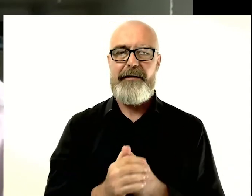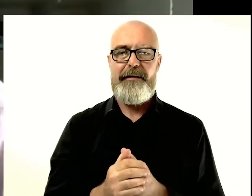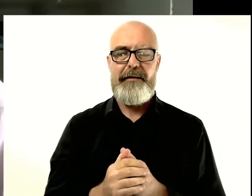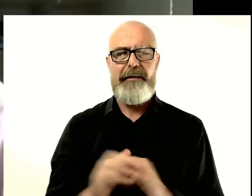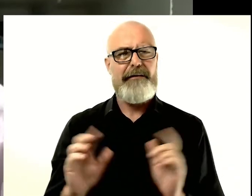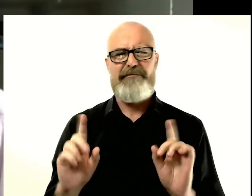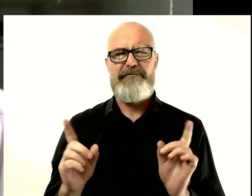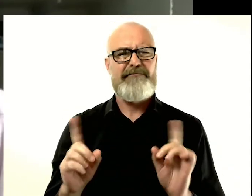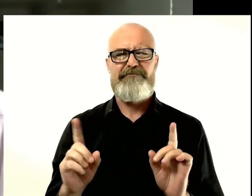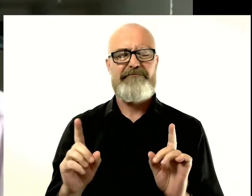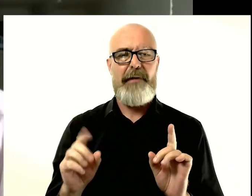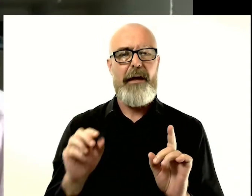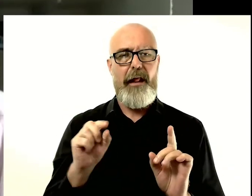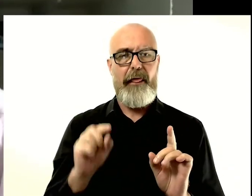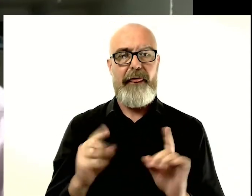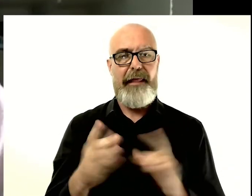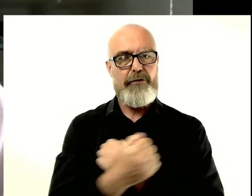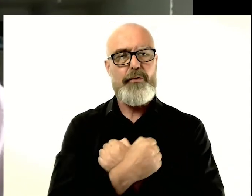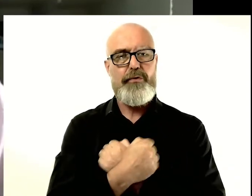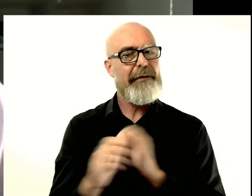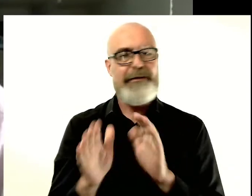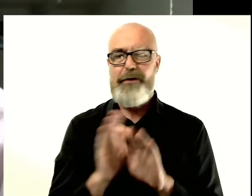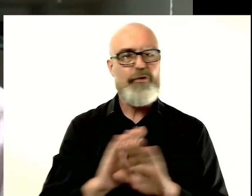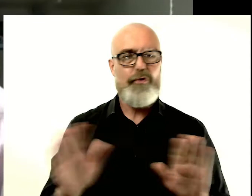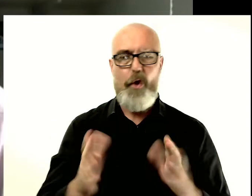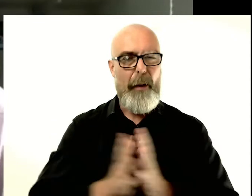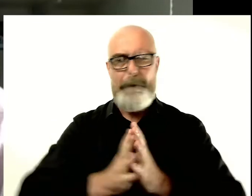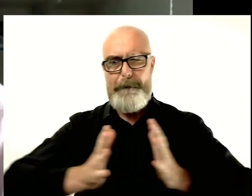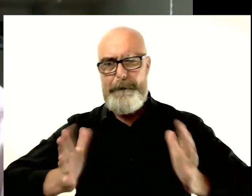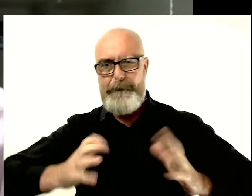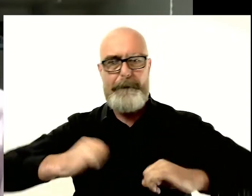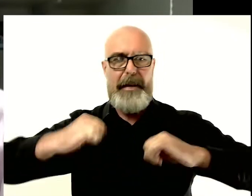Medicine and Health